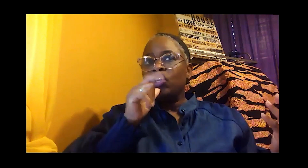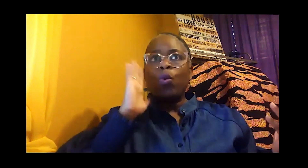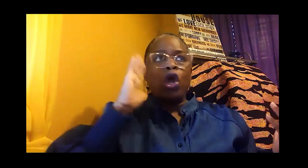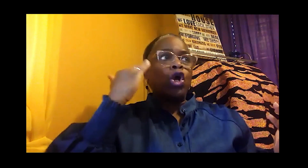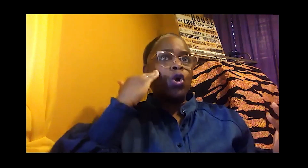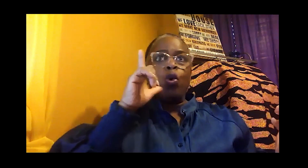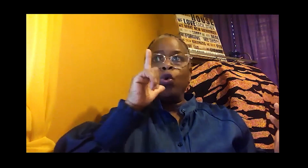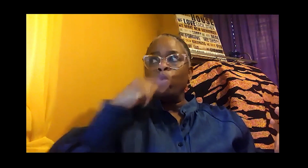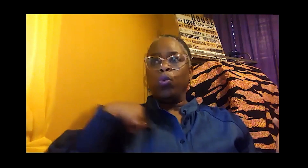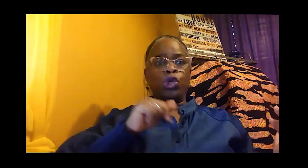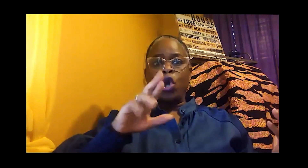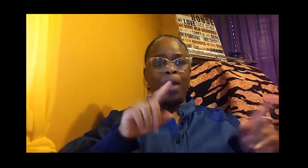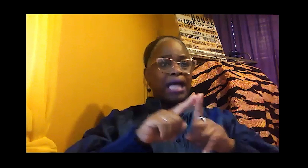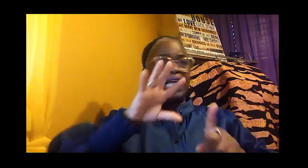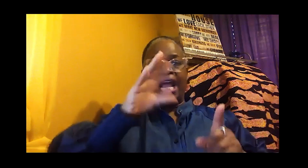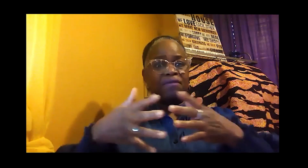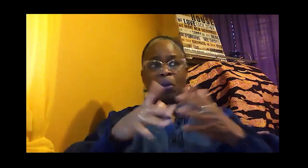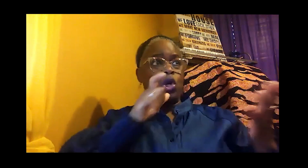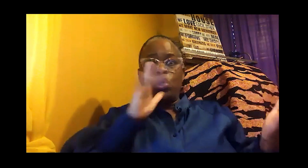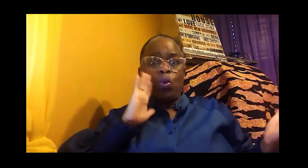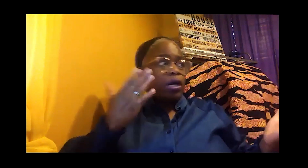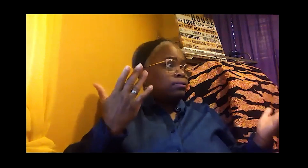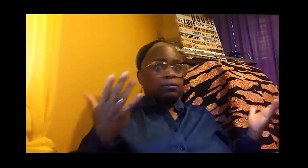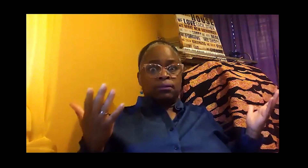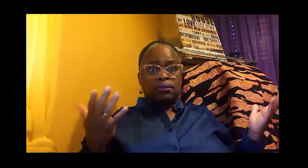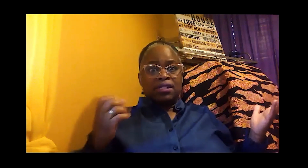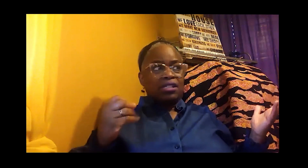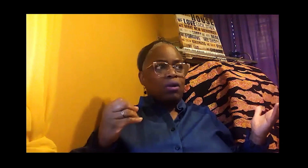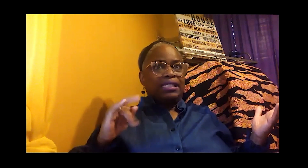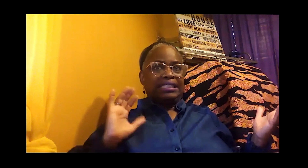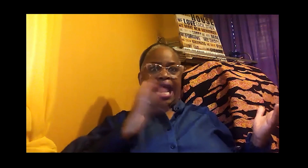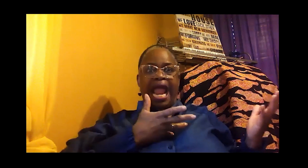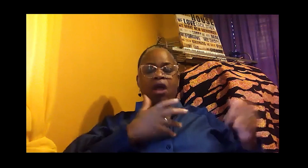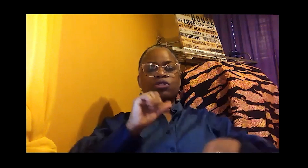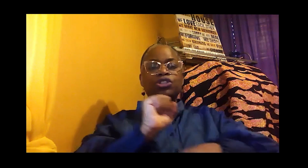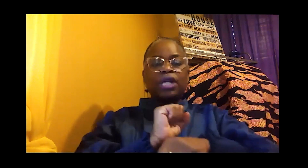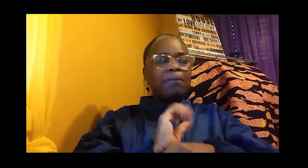Who will know who we are as African Americans if we do not tell our own